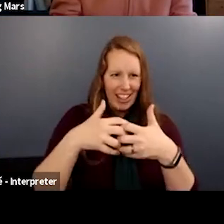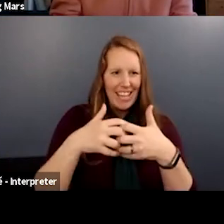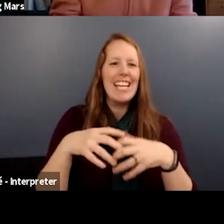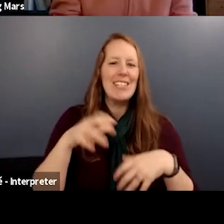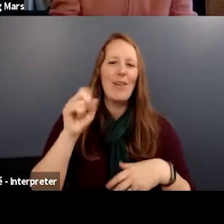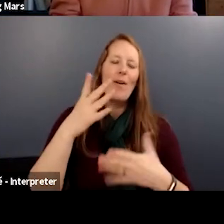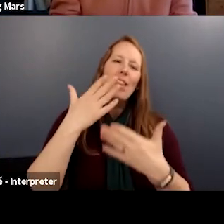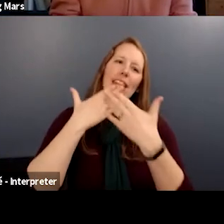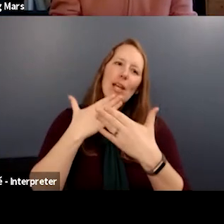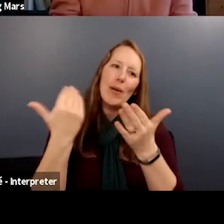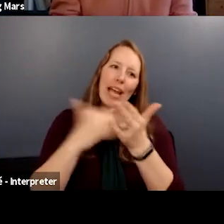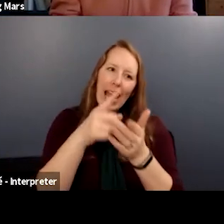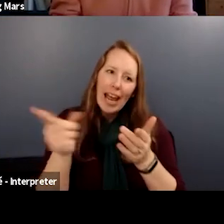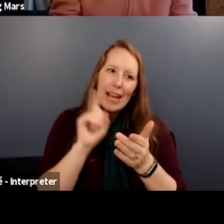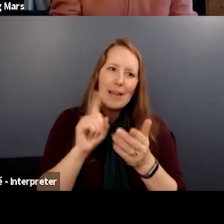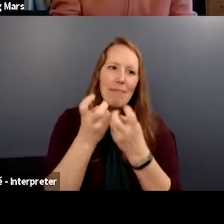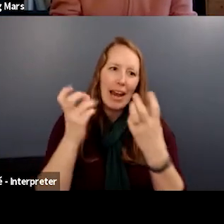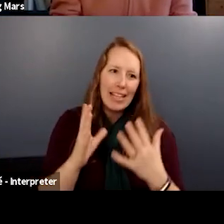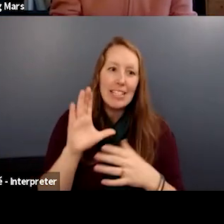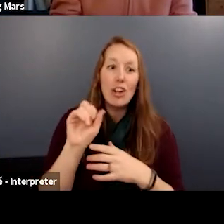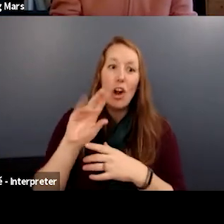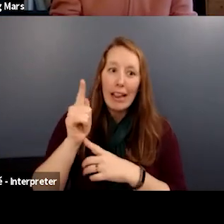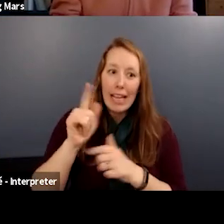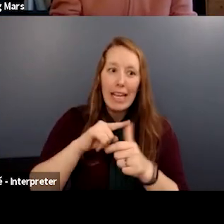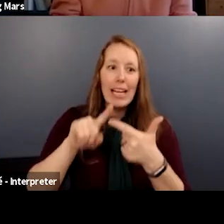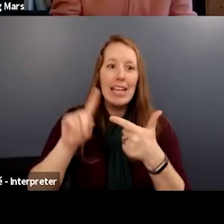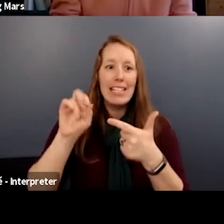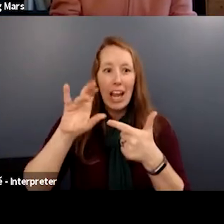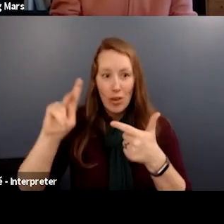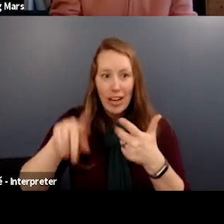Carling, Derrick, Jodi, Fred and James,